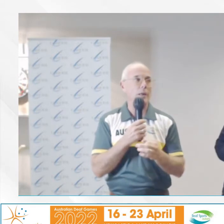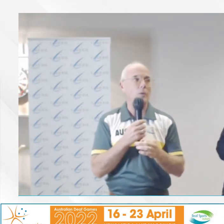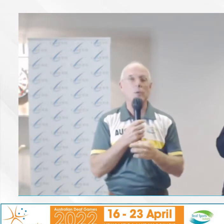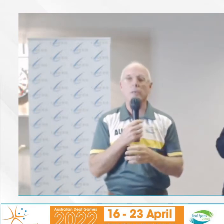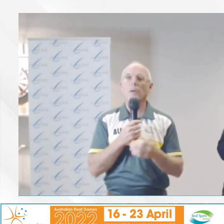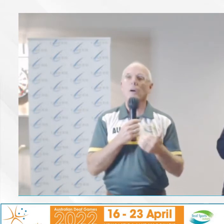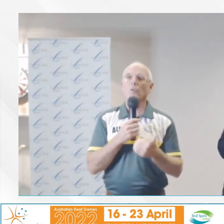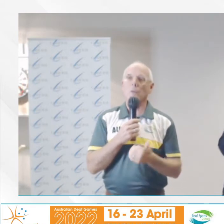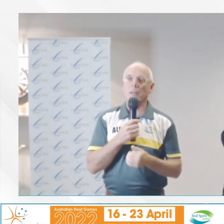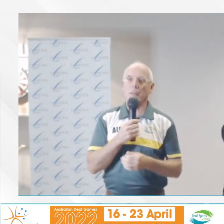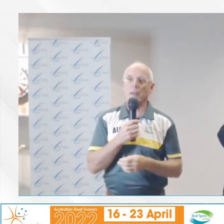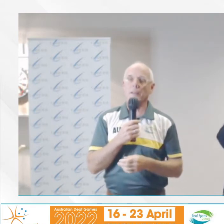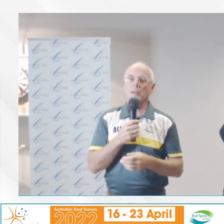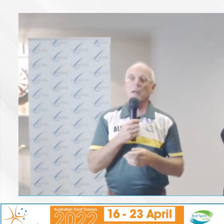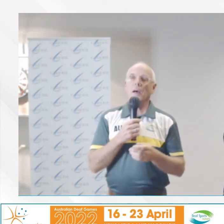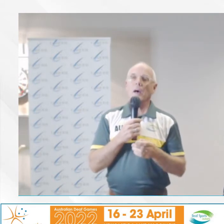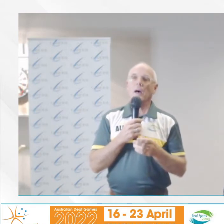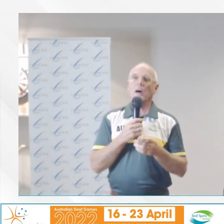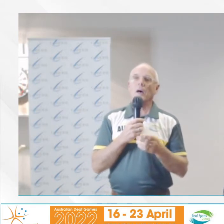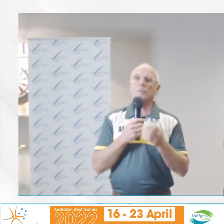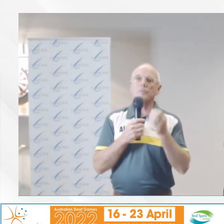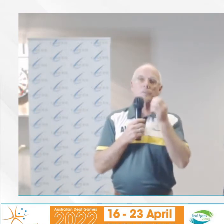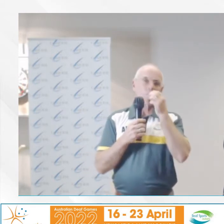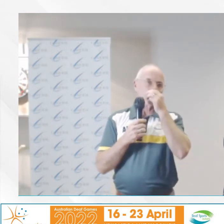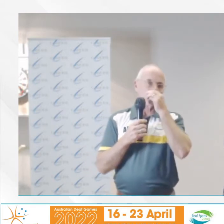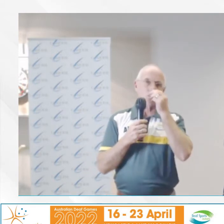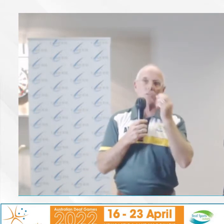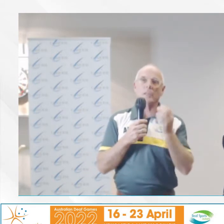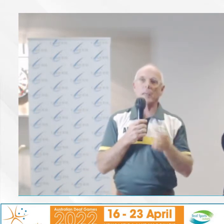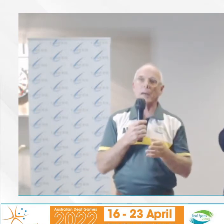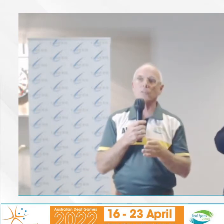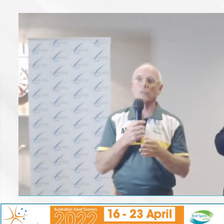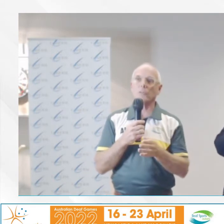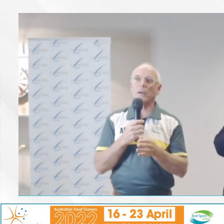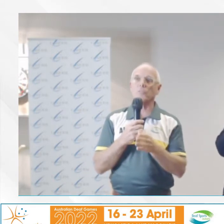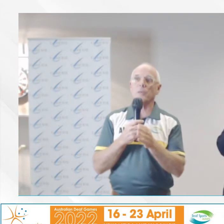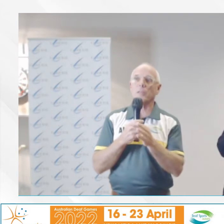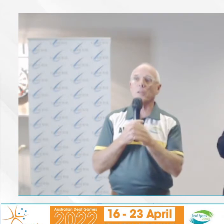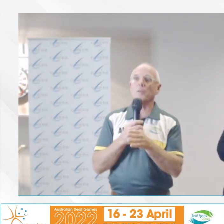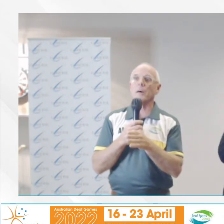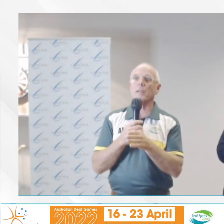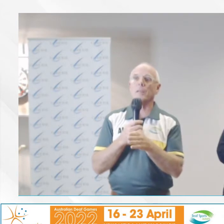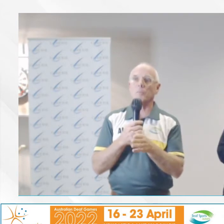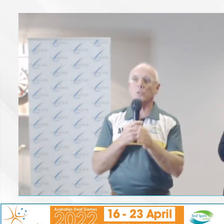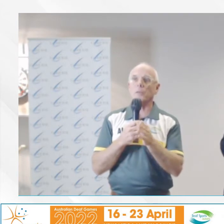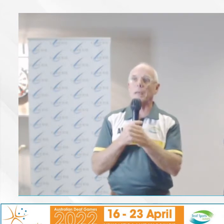will be running that um two city councils are spending a lot of money between now and the